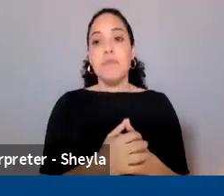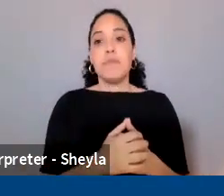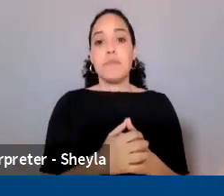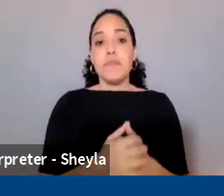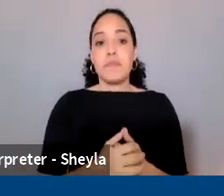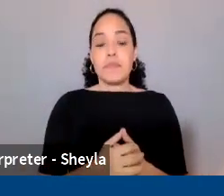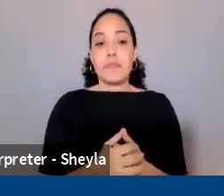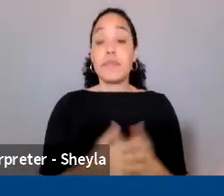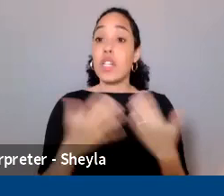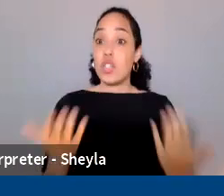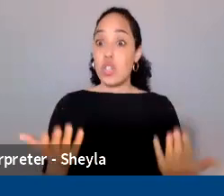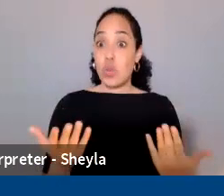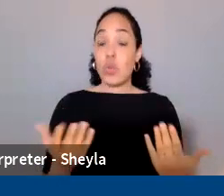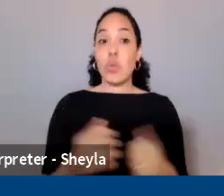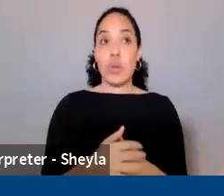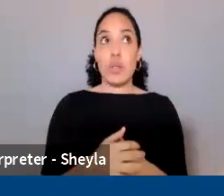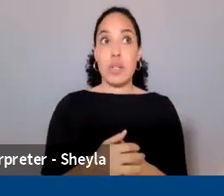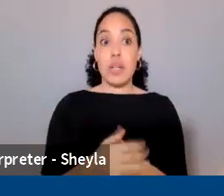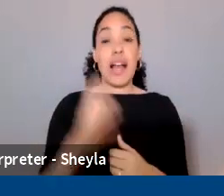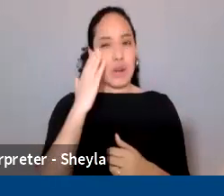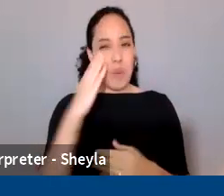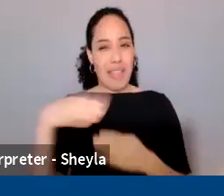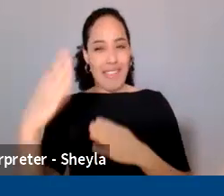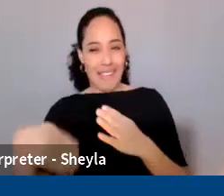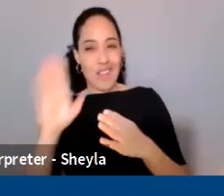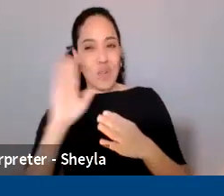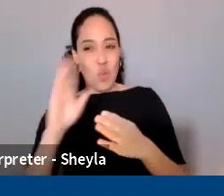so uh those I know at the end there's gonna be information shared with folks with links